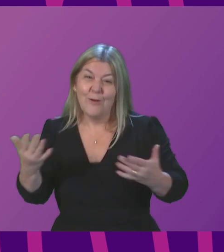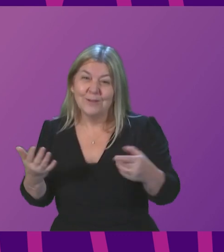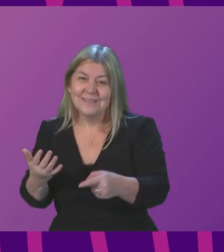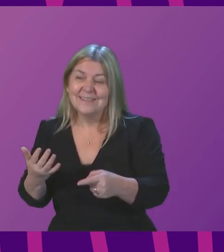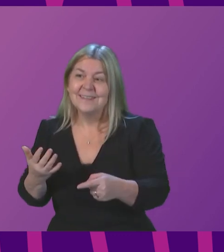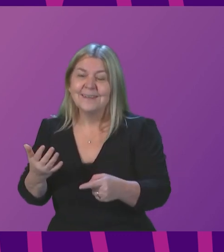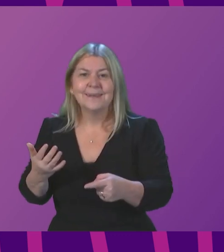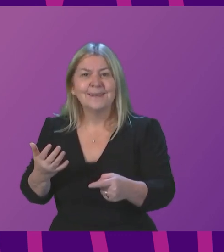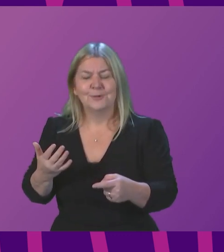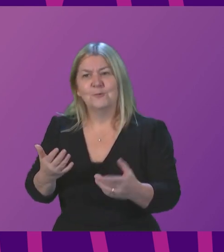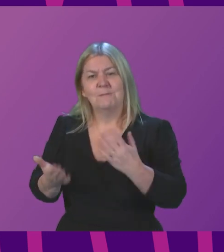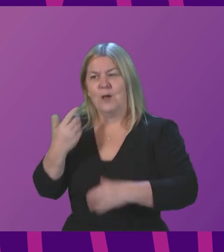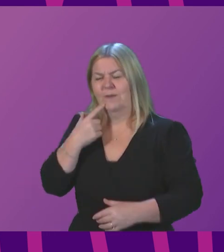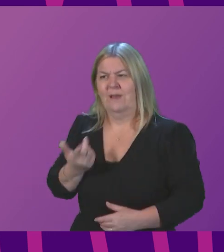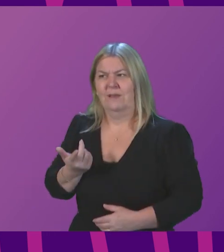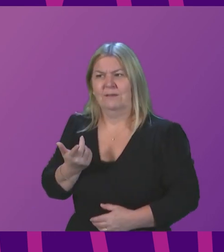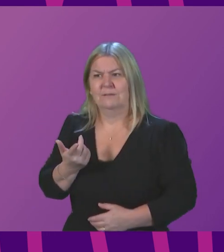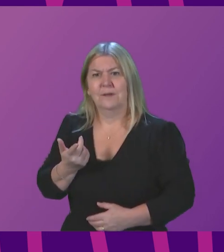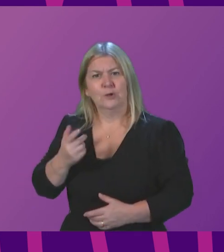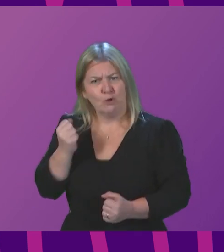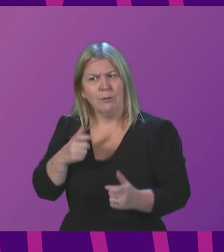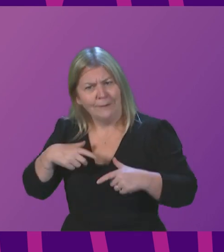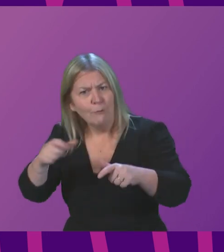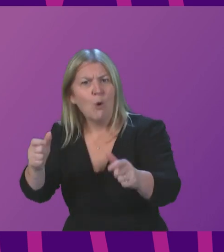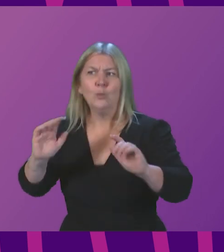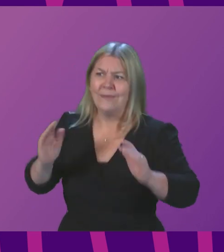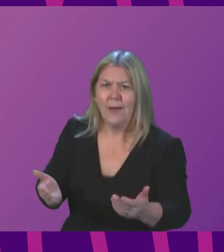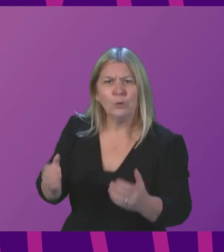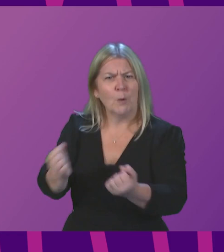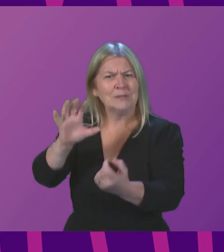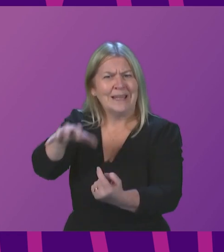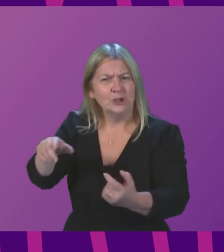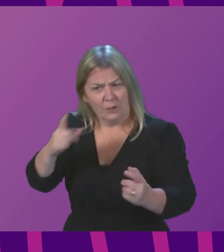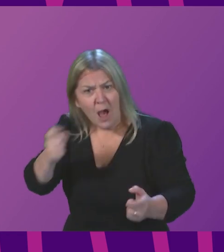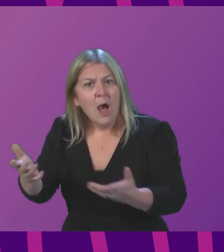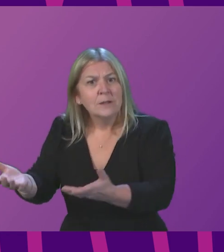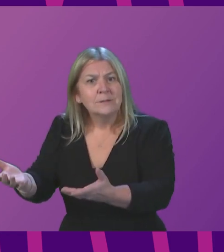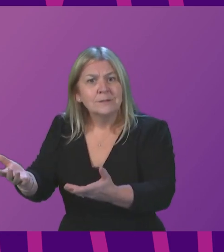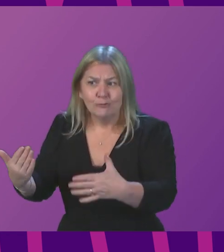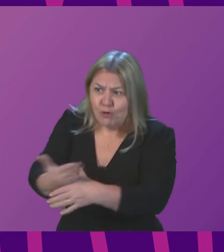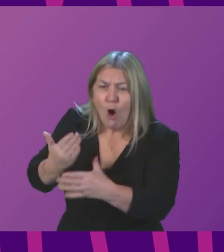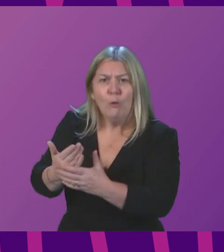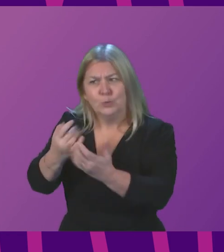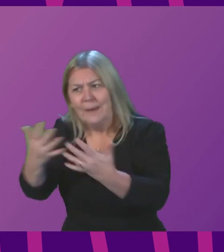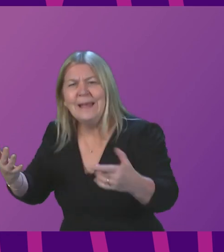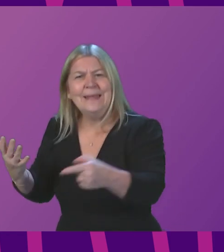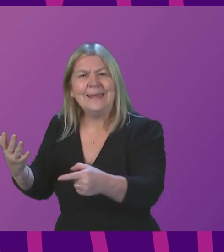have been unthinkable that we could have kept the lights on or found employment for people who worked at Longannet. That has been done, so it should inspire us to know that a just